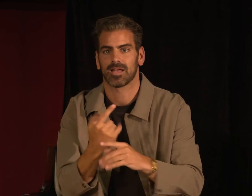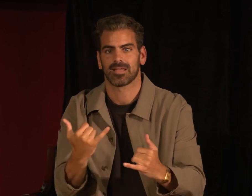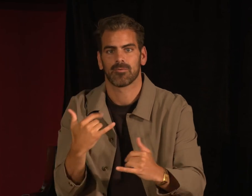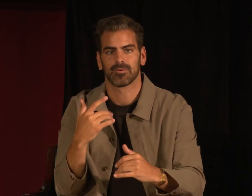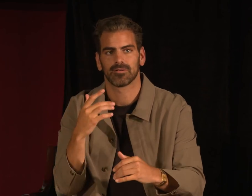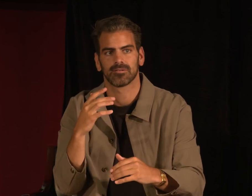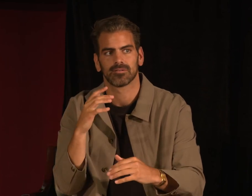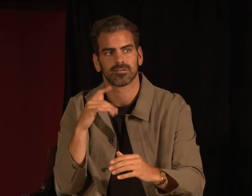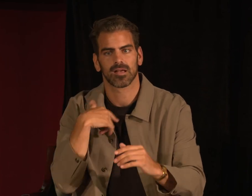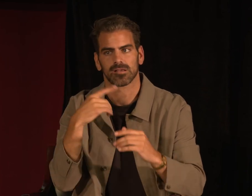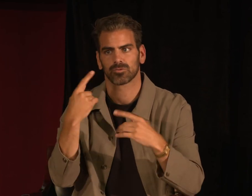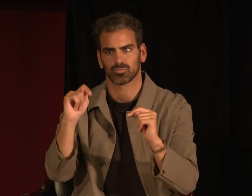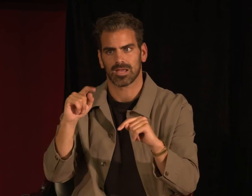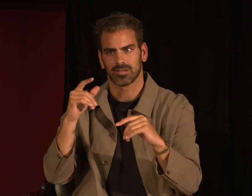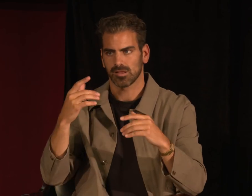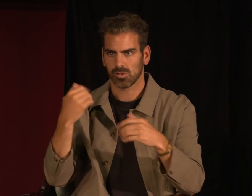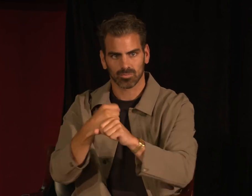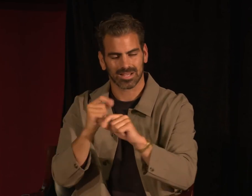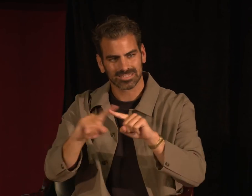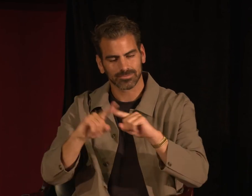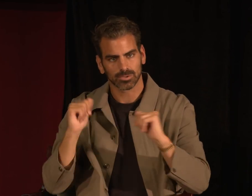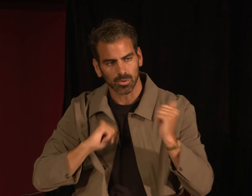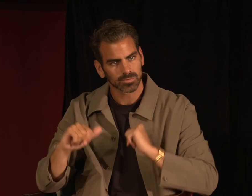But I also do think that right now I'm trying